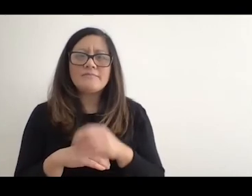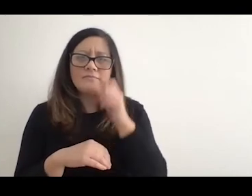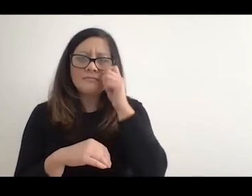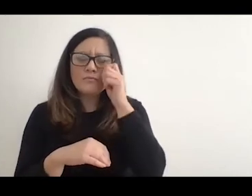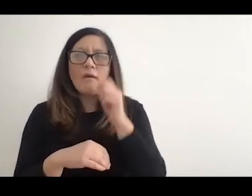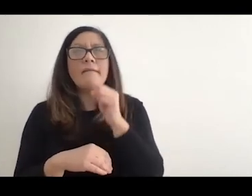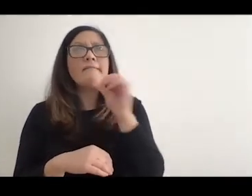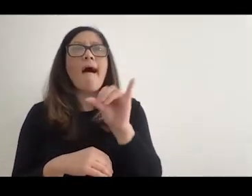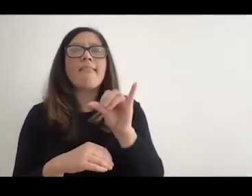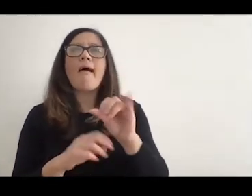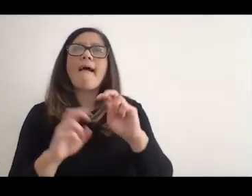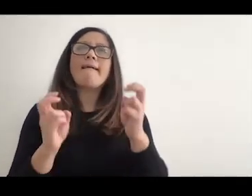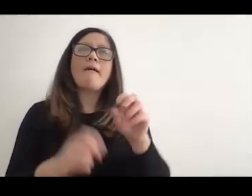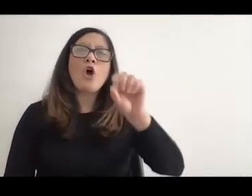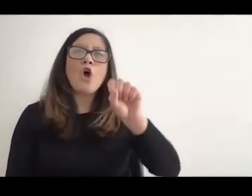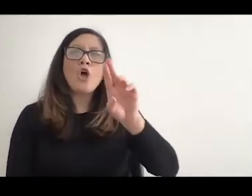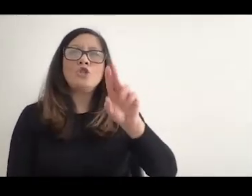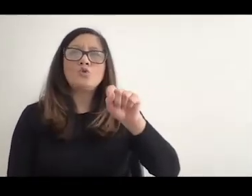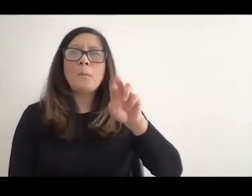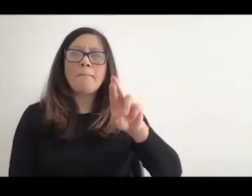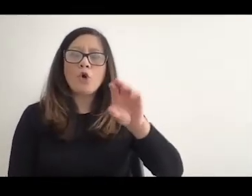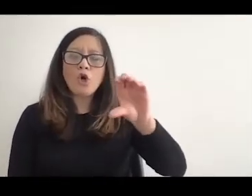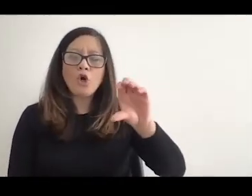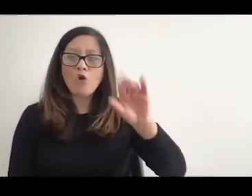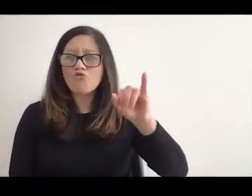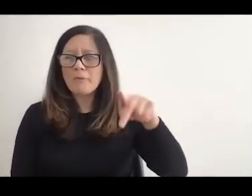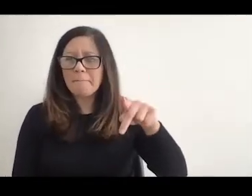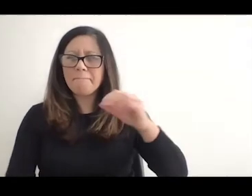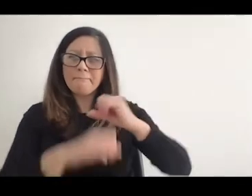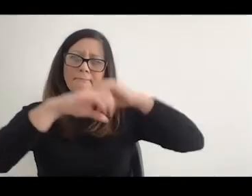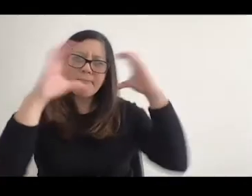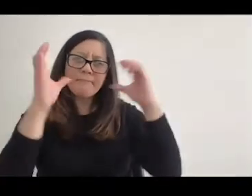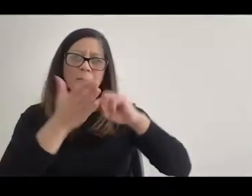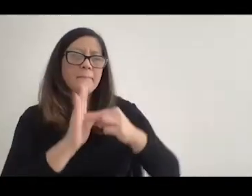the idea of the Super Crip and what that basically means is oh